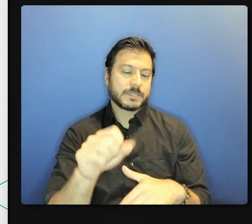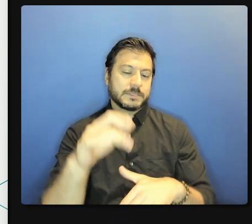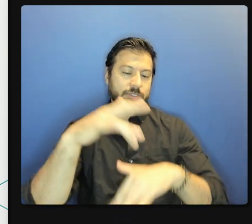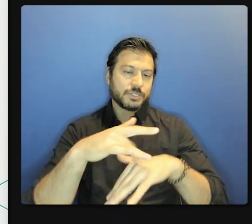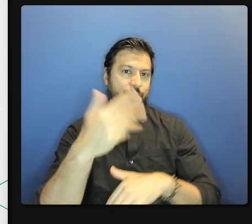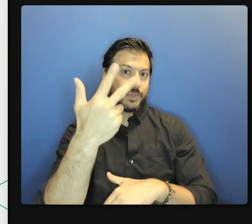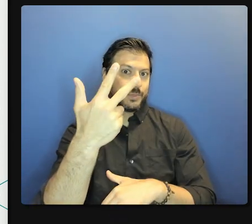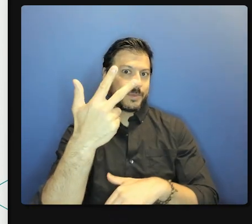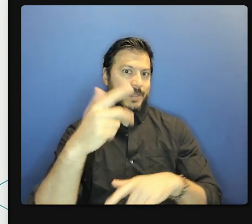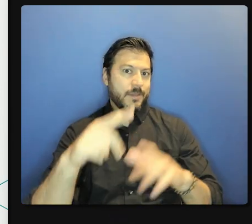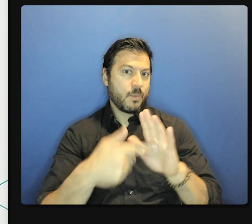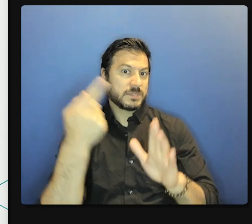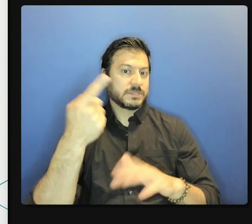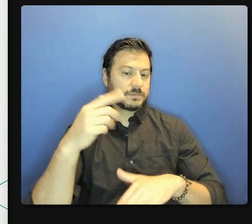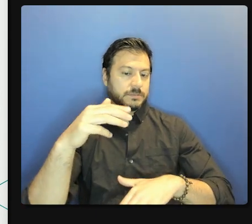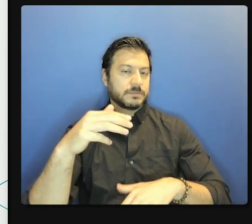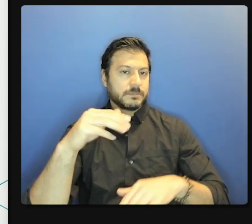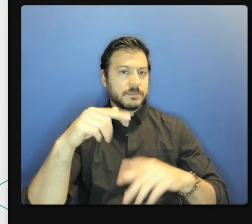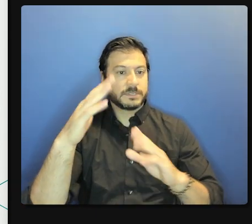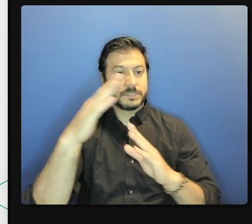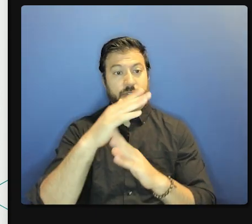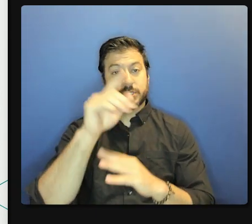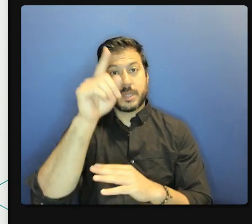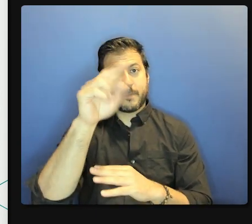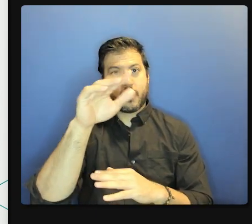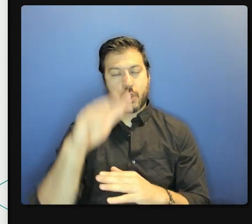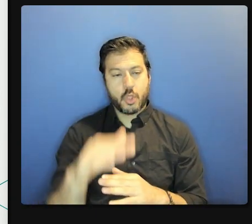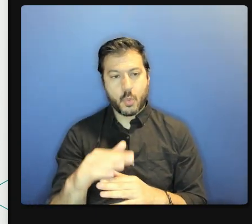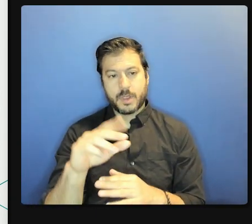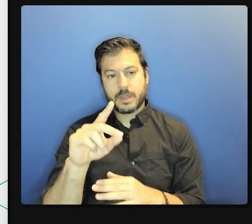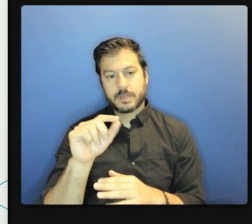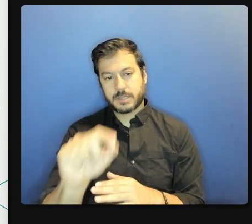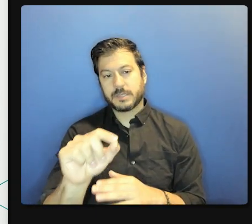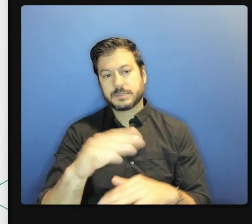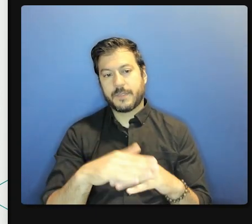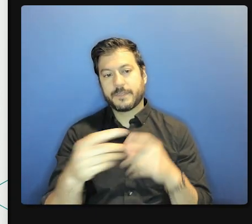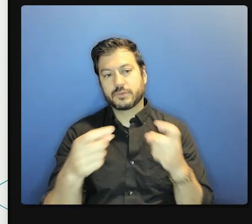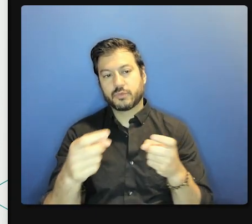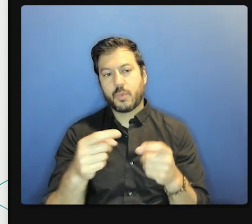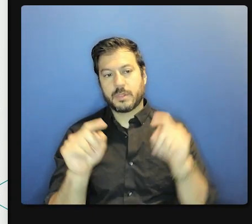Players can activate three buttons at once by pressing the upper or lower dots.